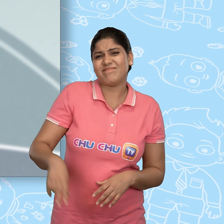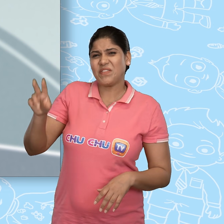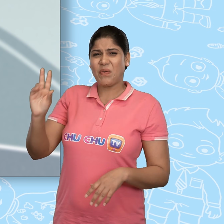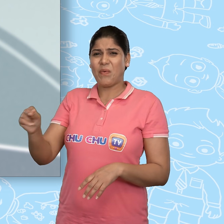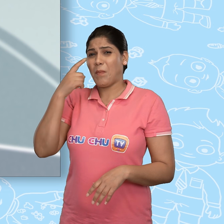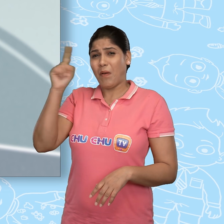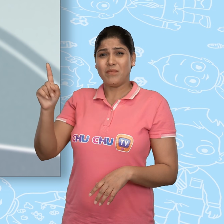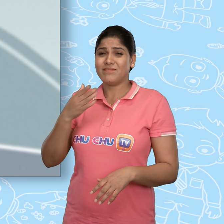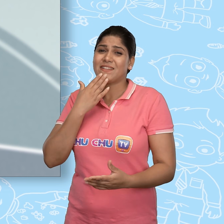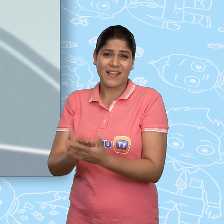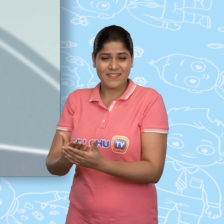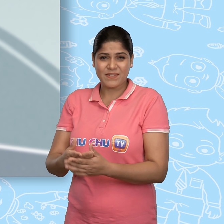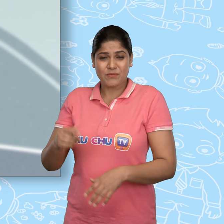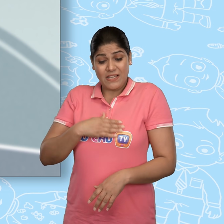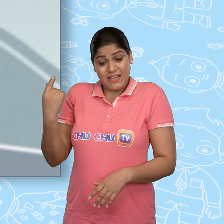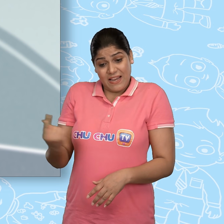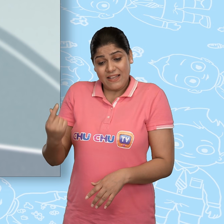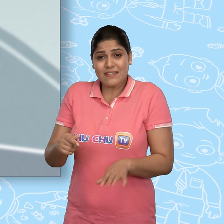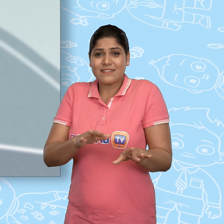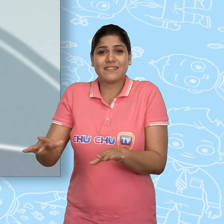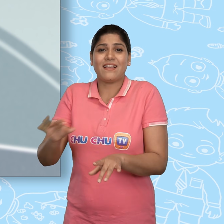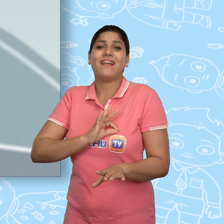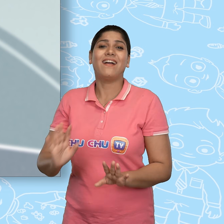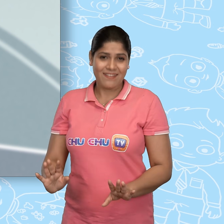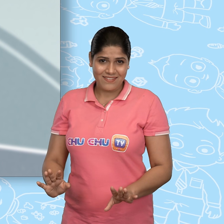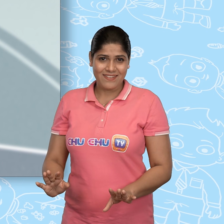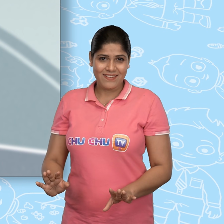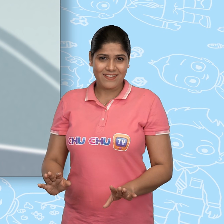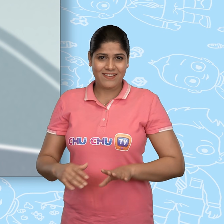No thanks, mom. I just like playing by myself.